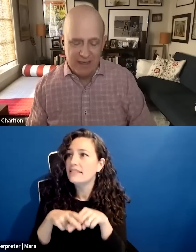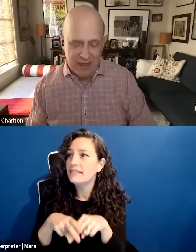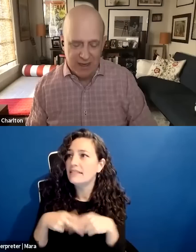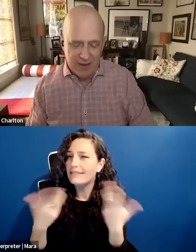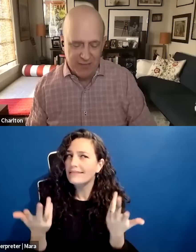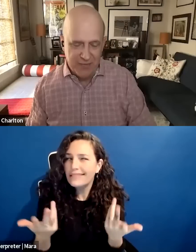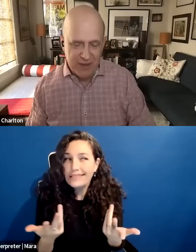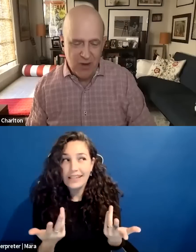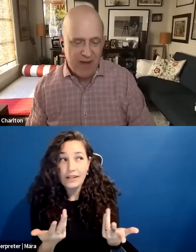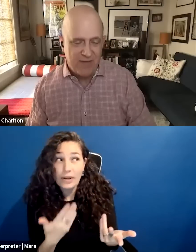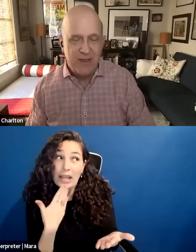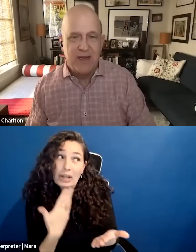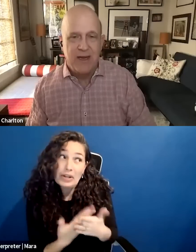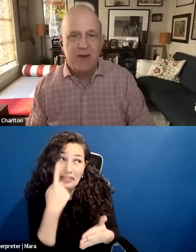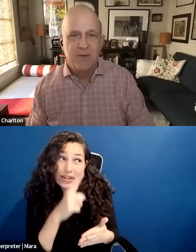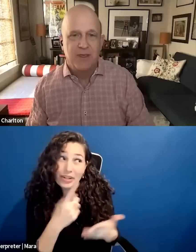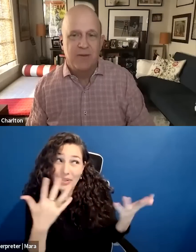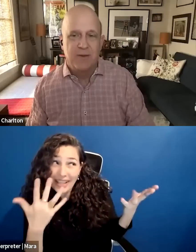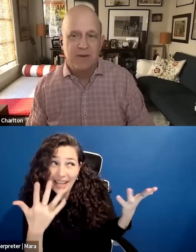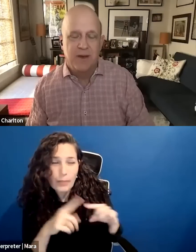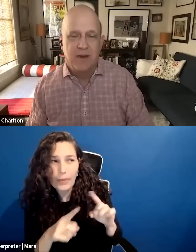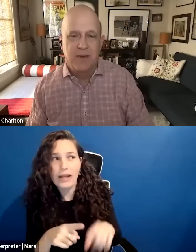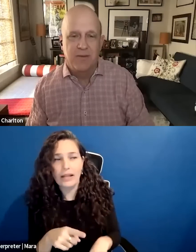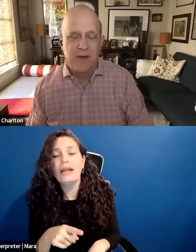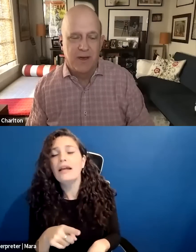You have to be that 90% person.